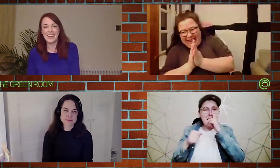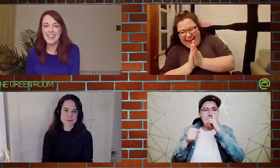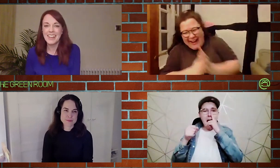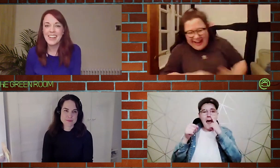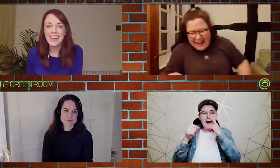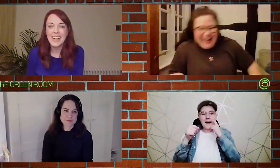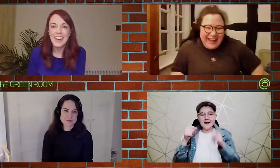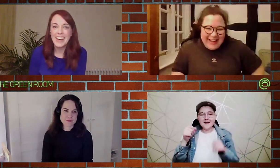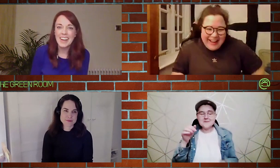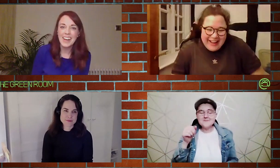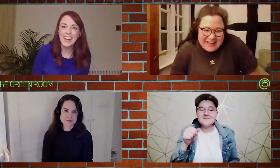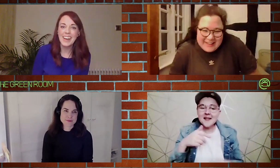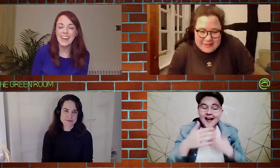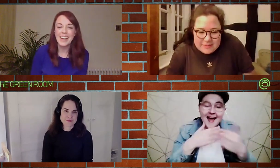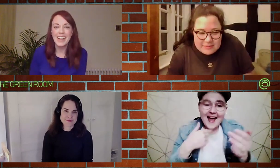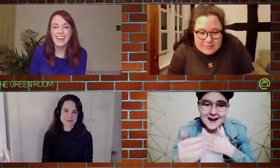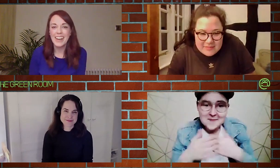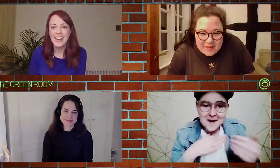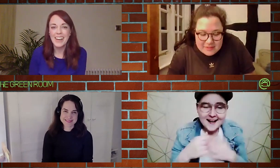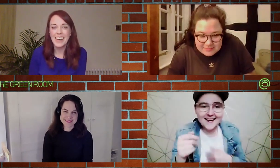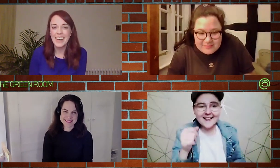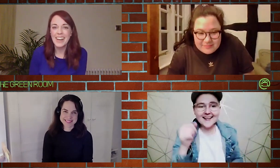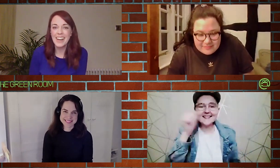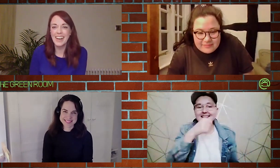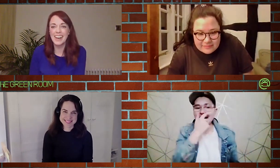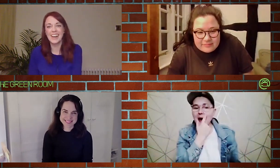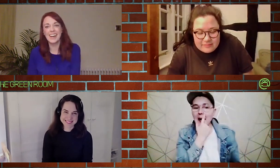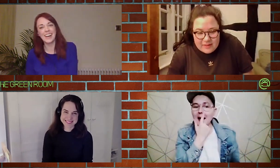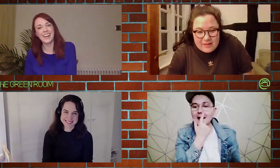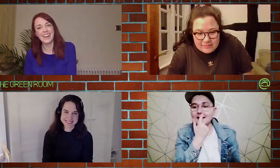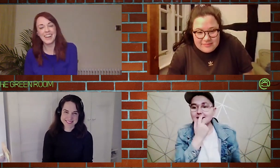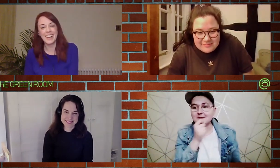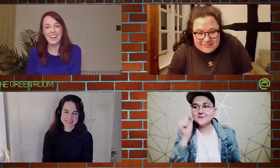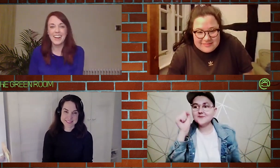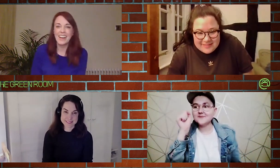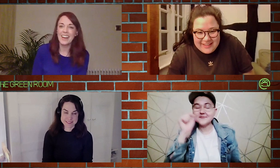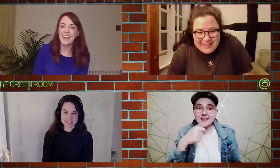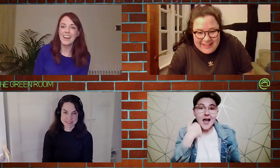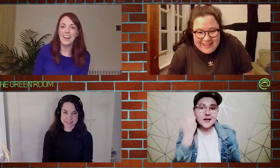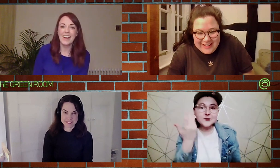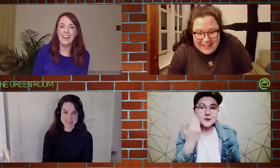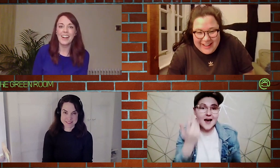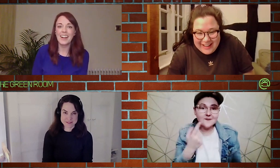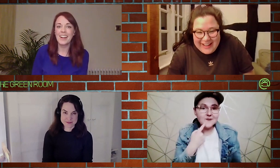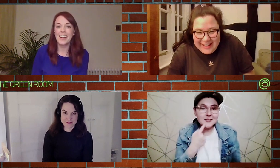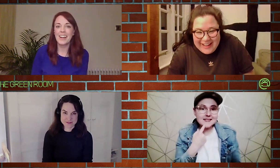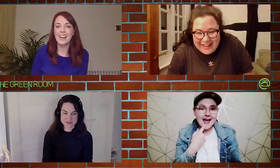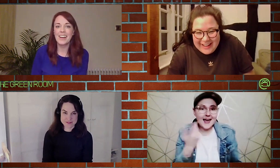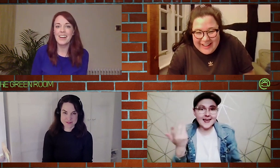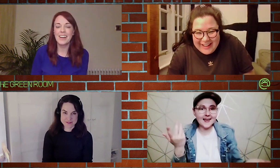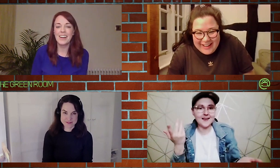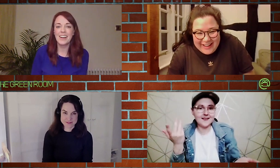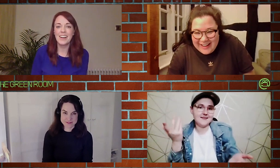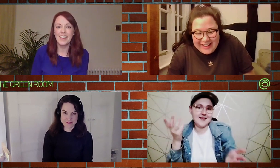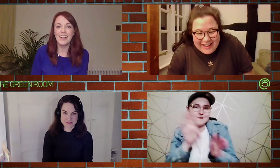Shocking. I'm really sorry. Yeah, anyway. So we got the two boxes